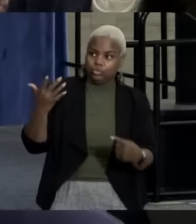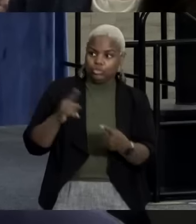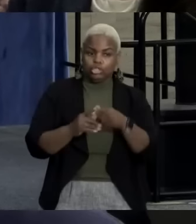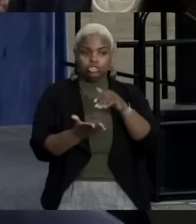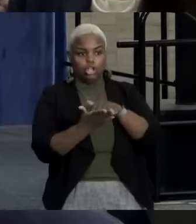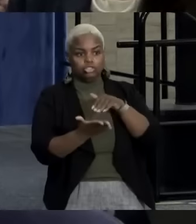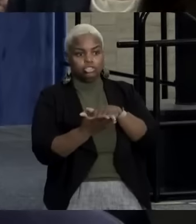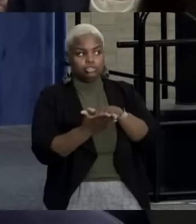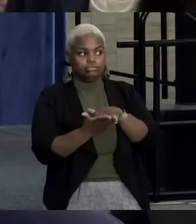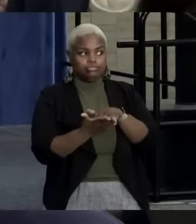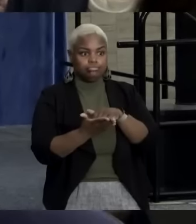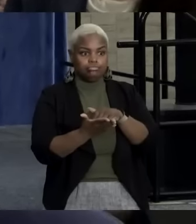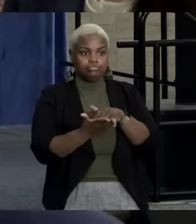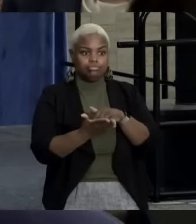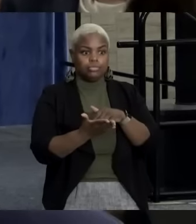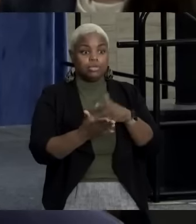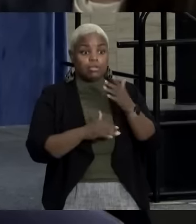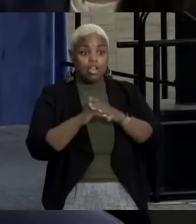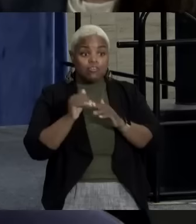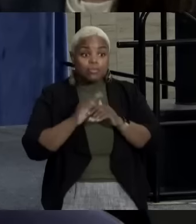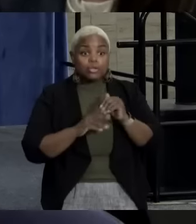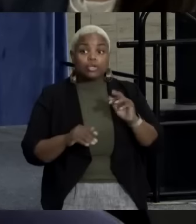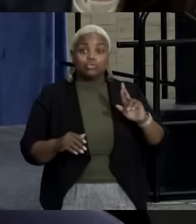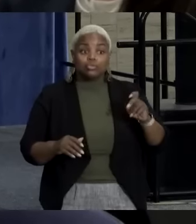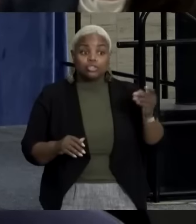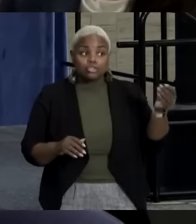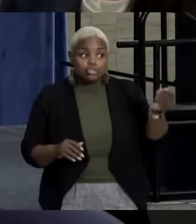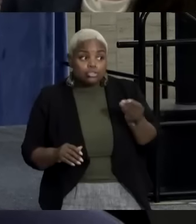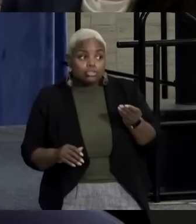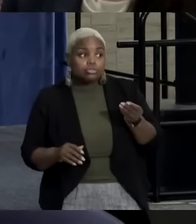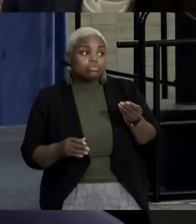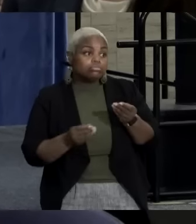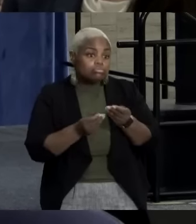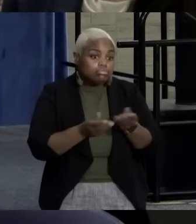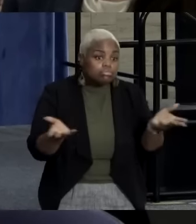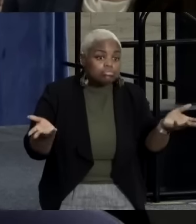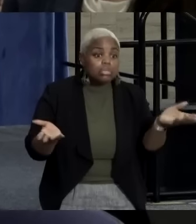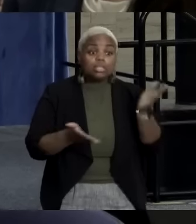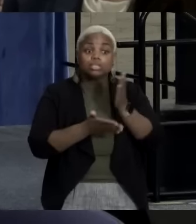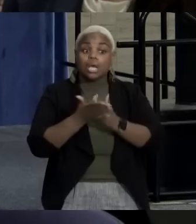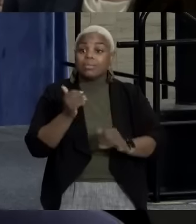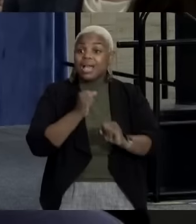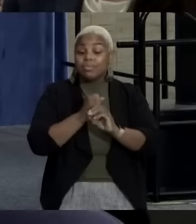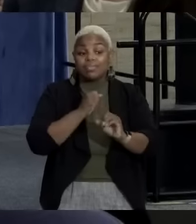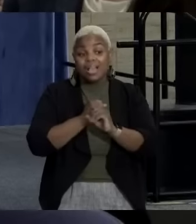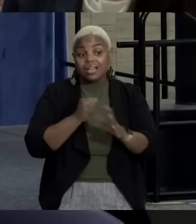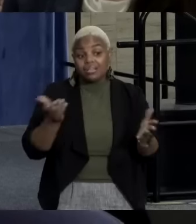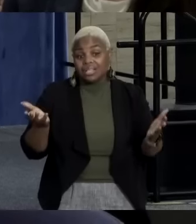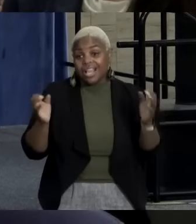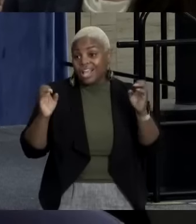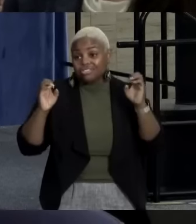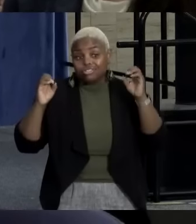prescribing things as we should. Is there a campaign to encourage clinicians to move